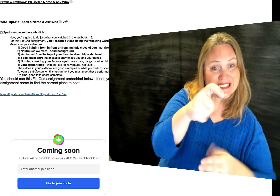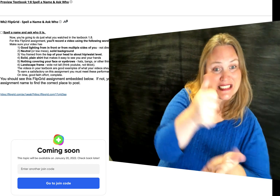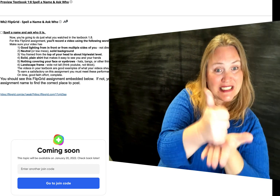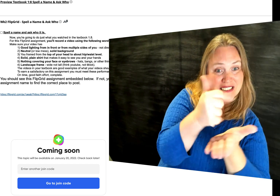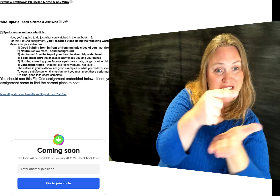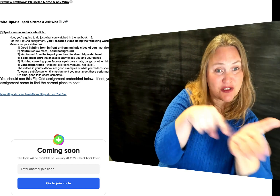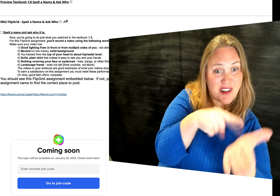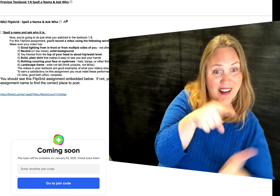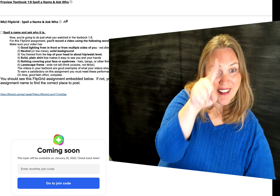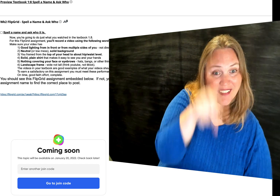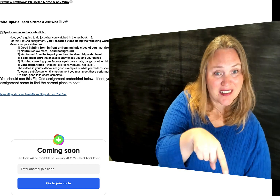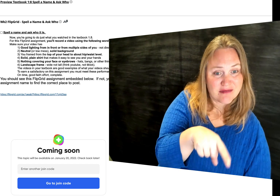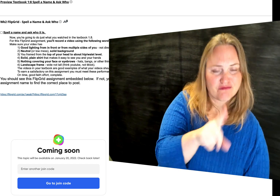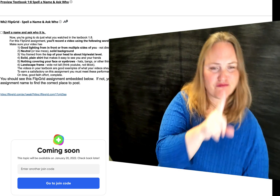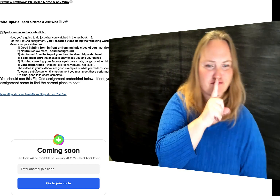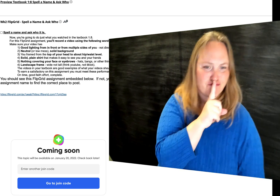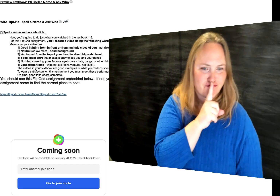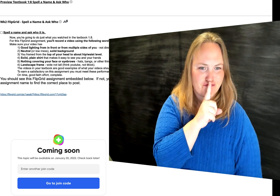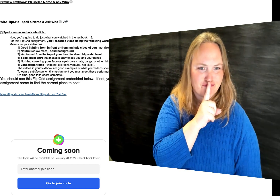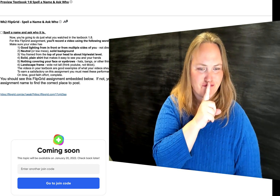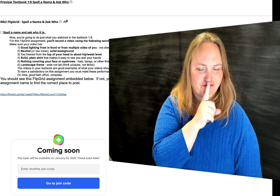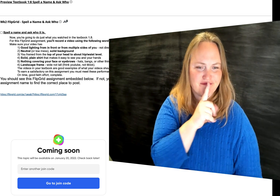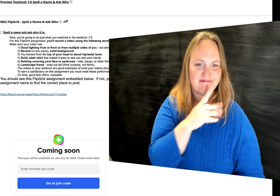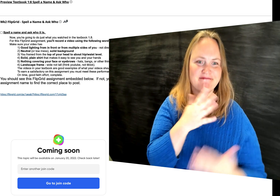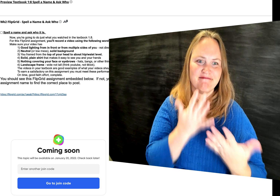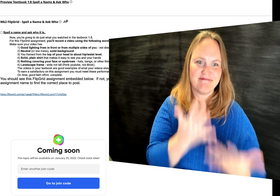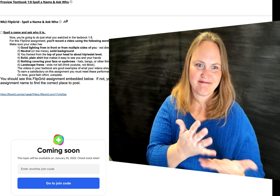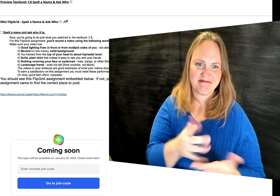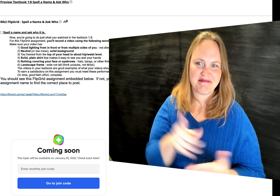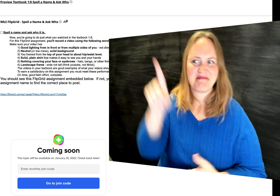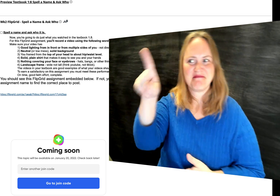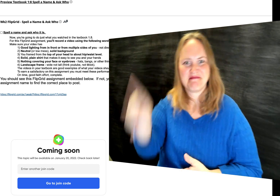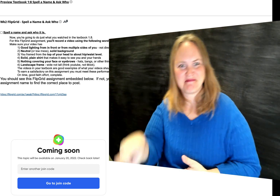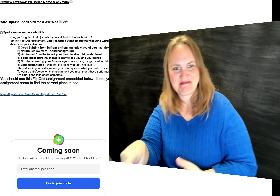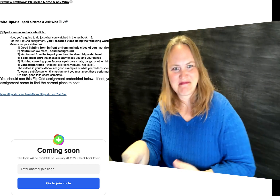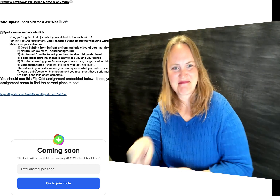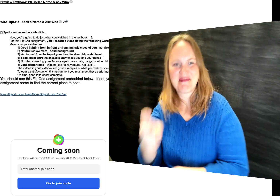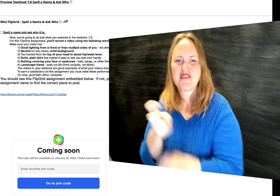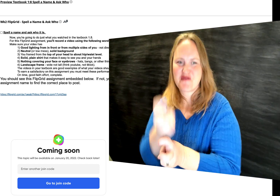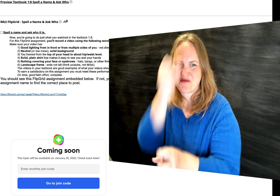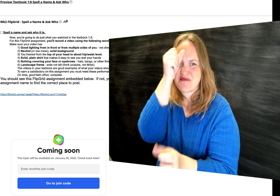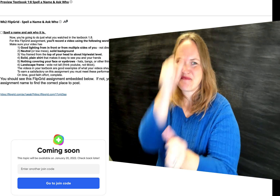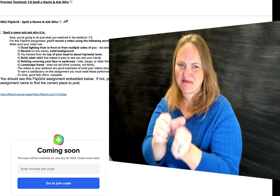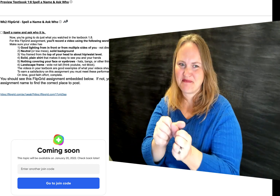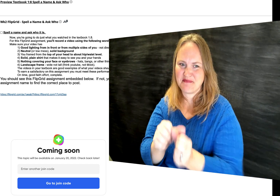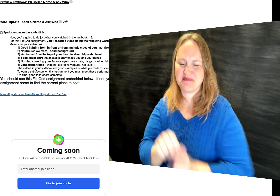So it can't list it in the Needs Grading area. These are the things I need to keep track of.